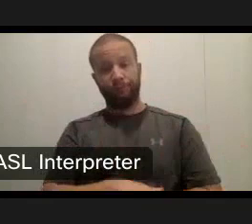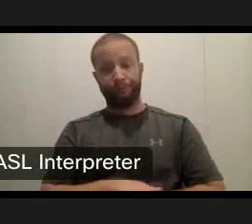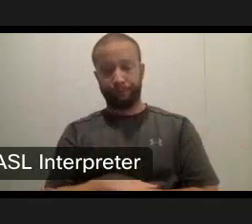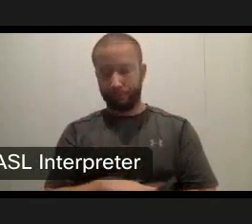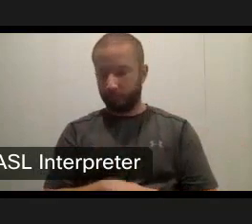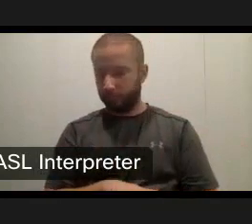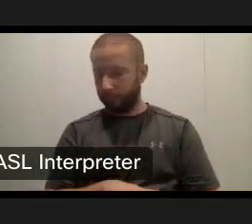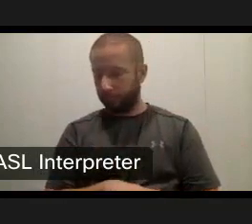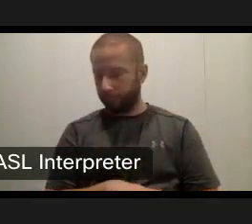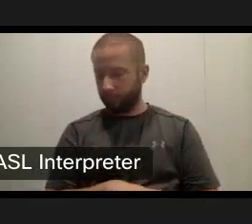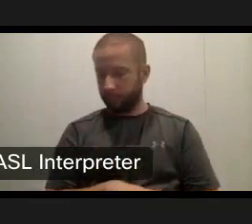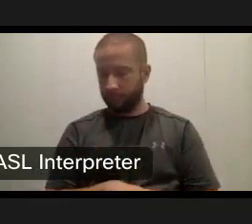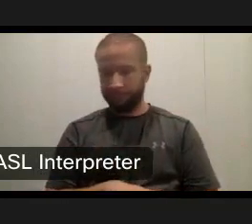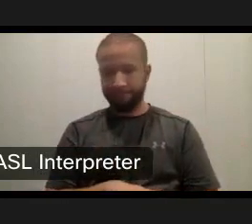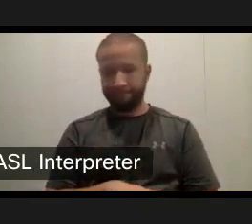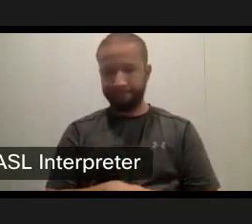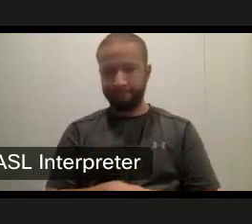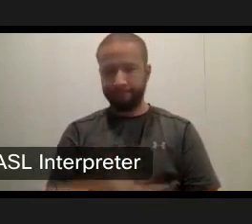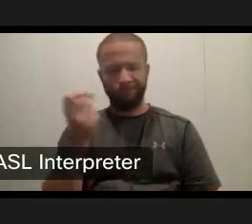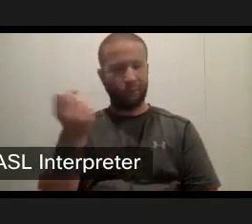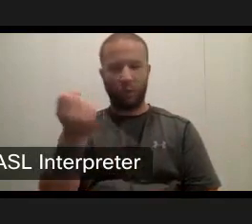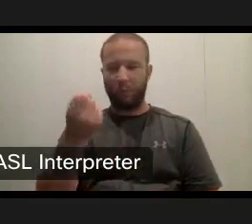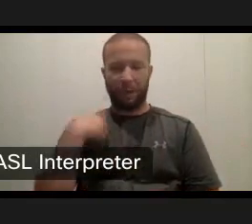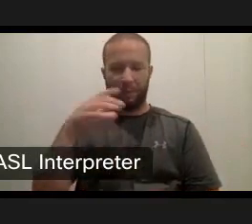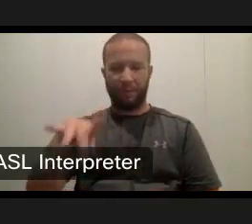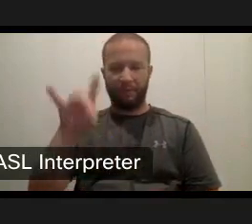yes I'm trying to I'm just trying to pull up the right spreadsheet to make sure